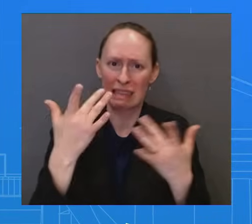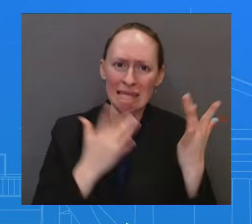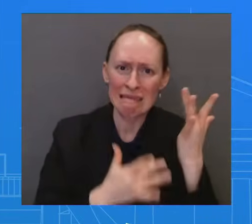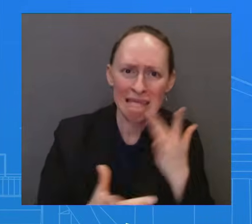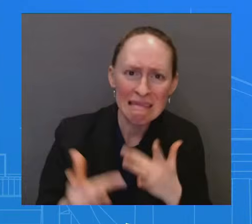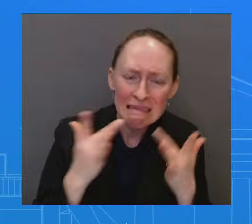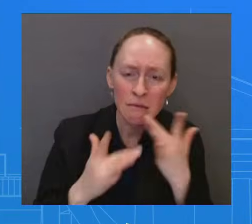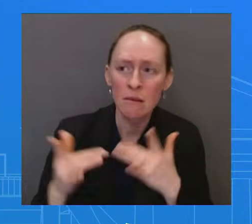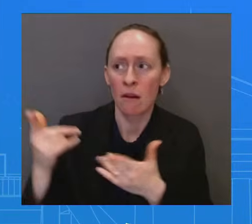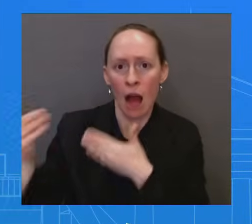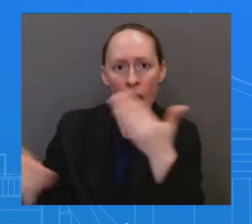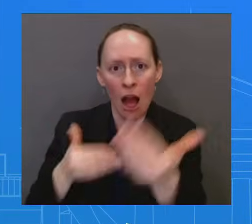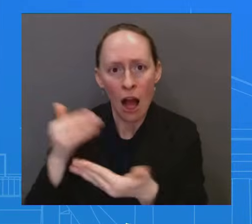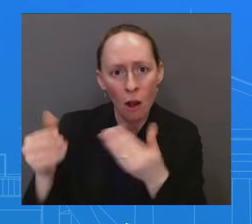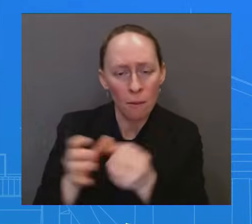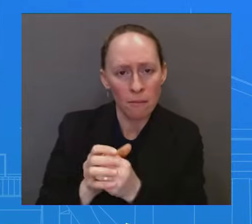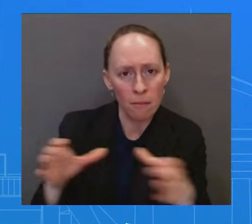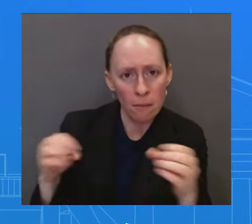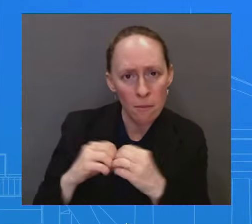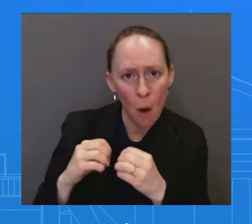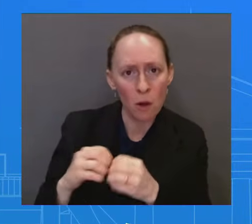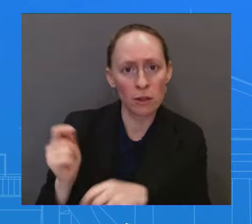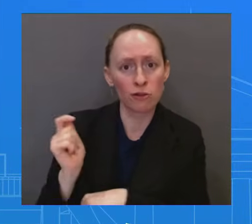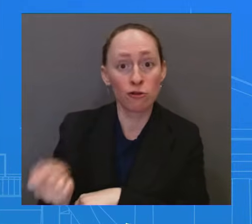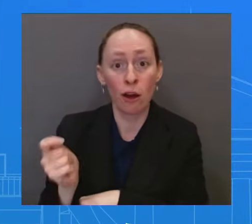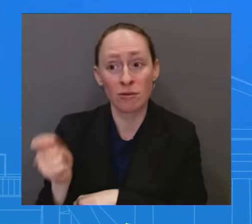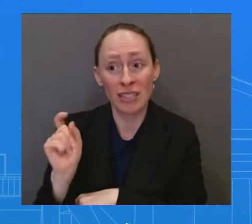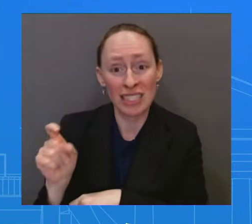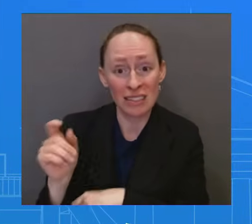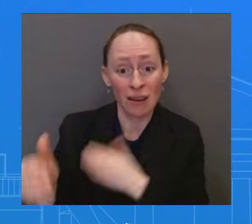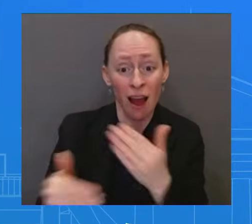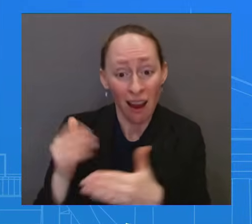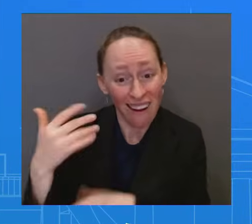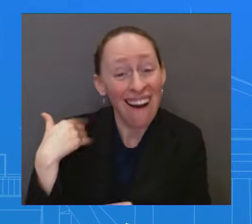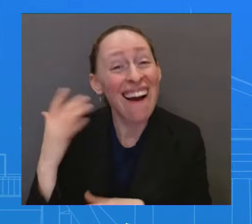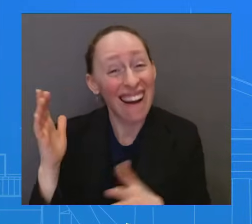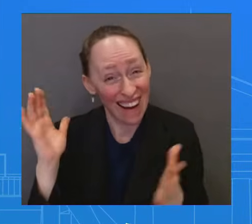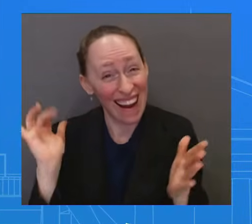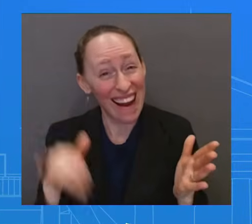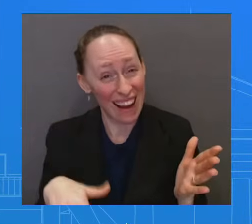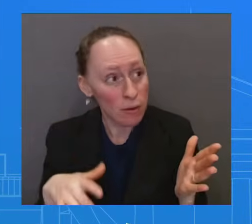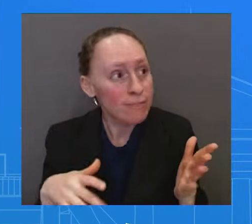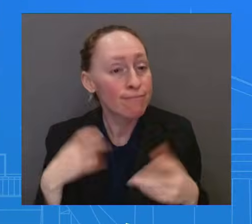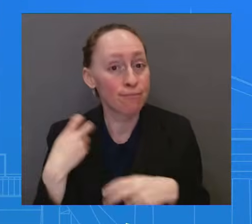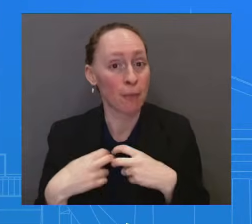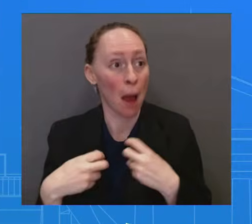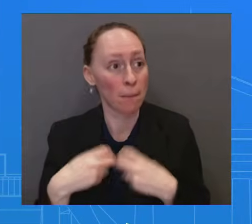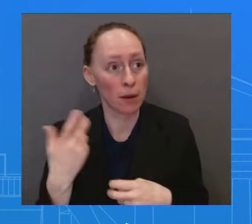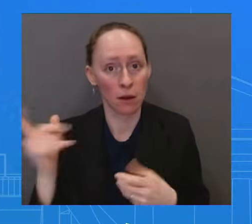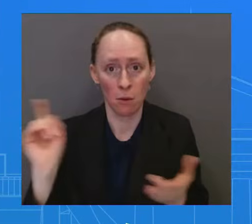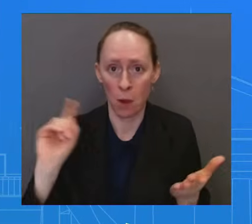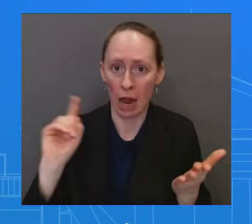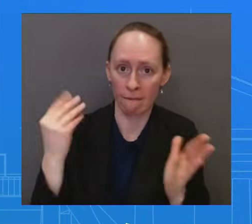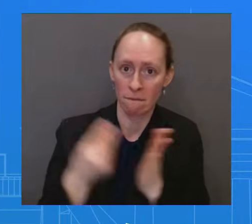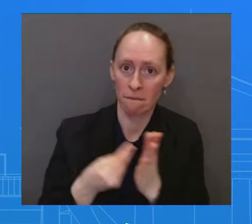So, part -- part and parcel of the supplemental request was very much recognizing that more needs to be done on border security,